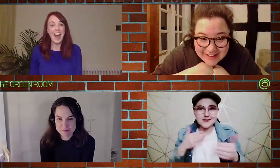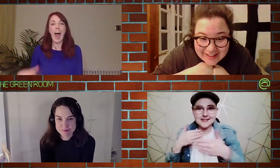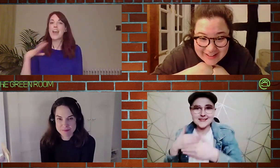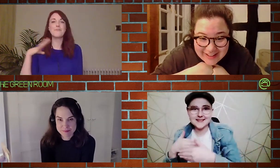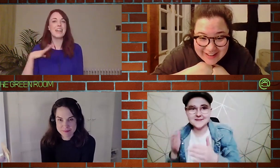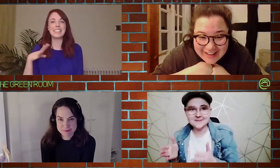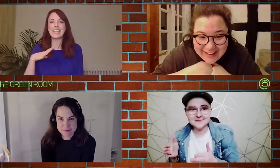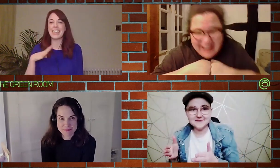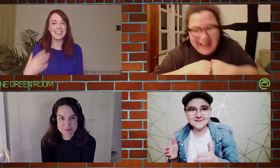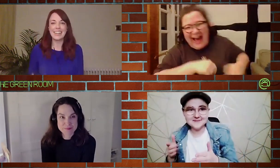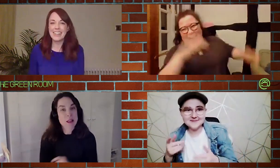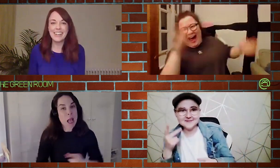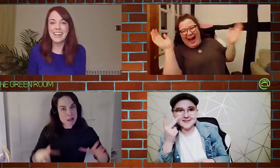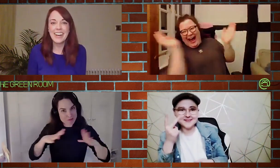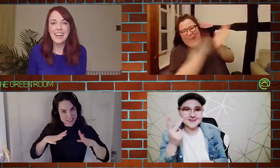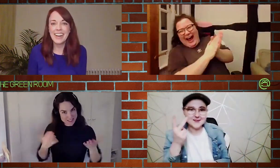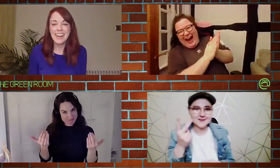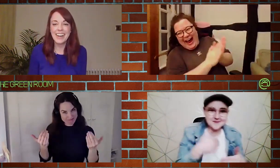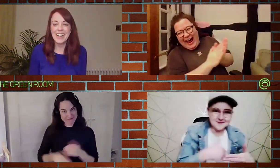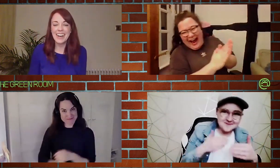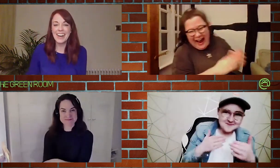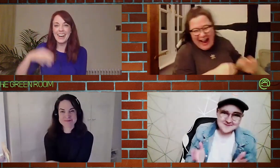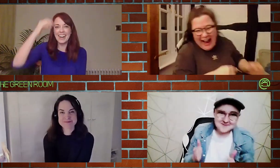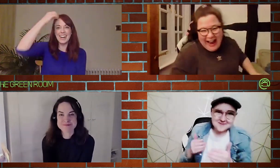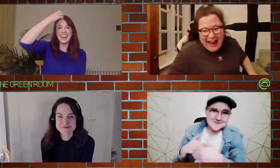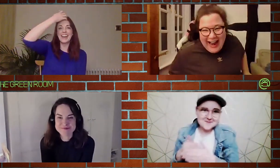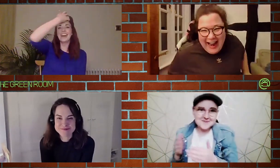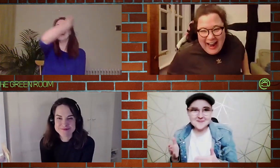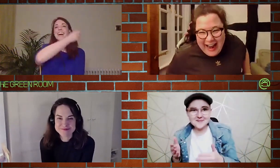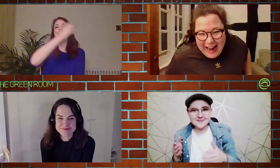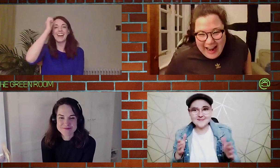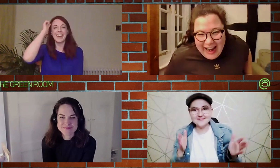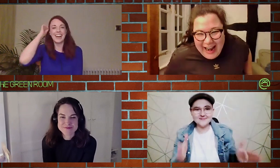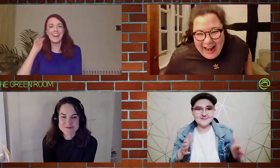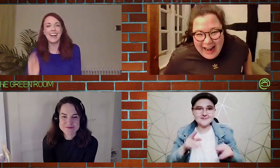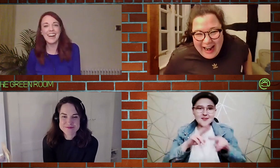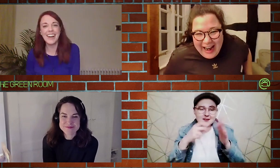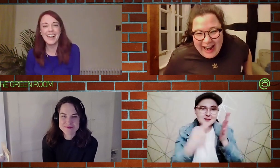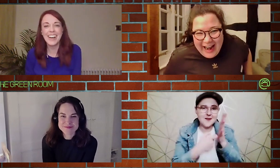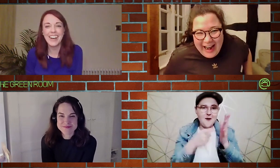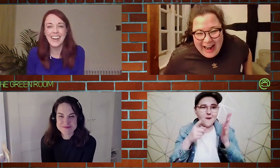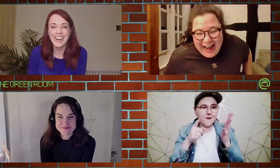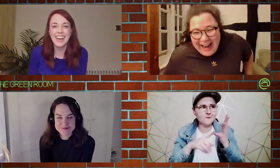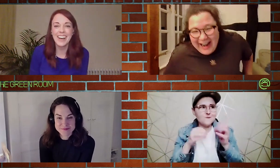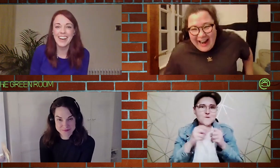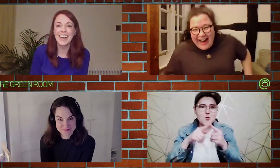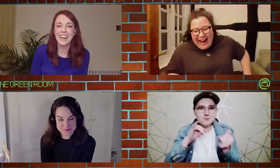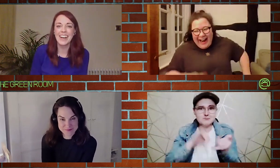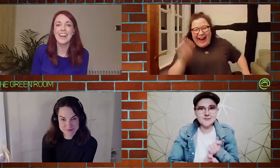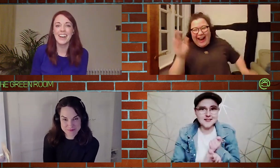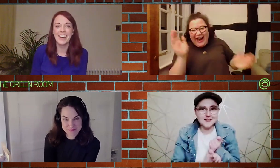I am ready. BM: We bought two boxes. Two full boxes of squeezy yogurts.